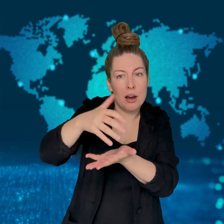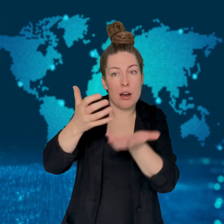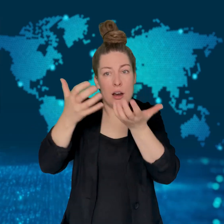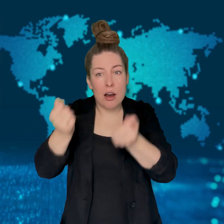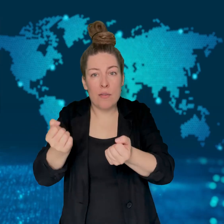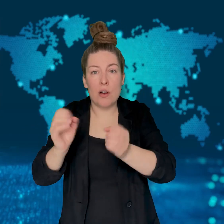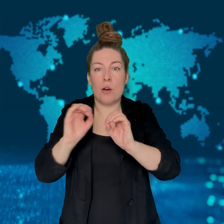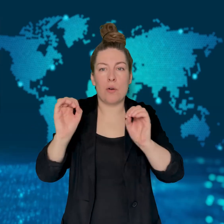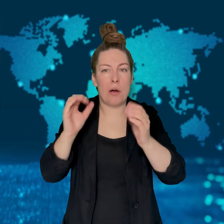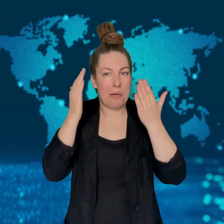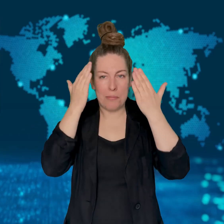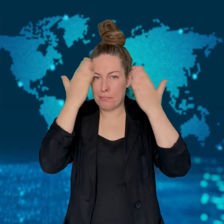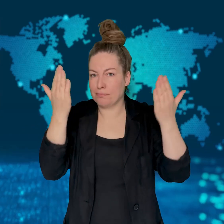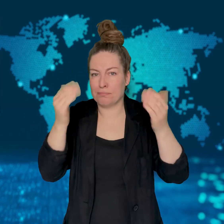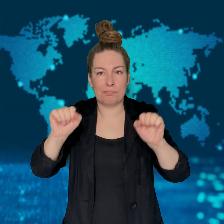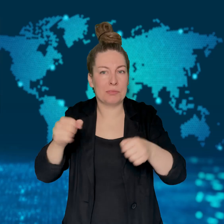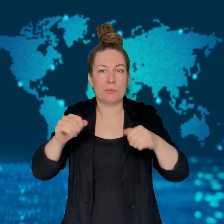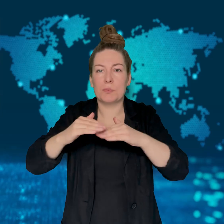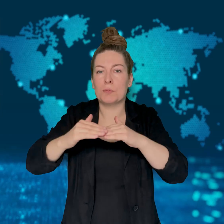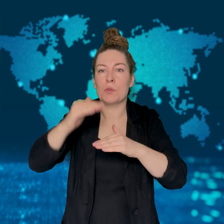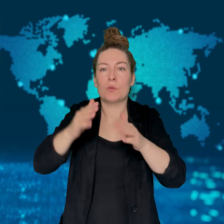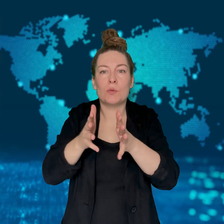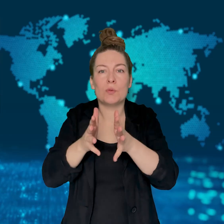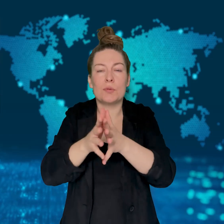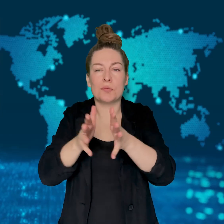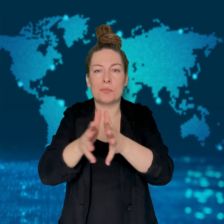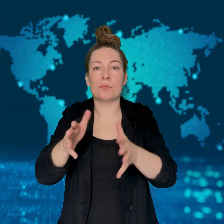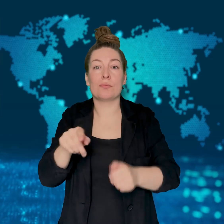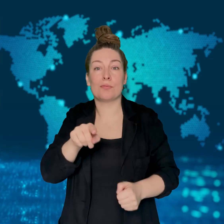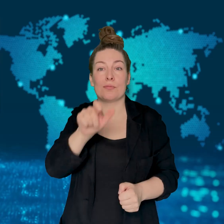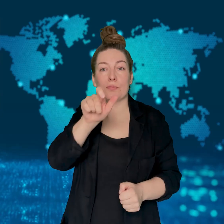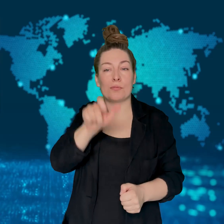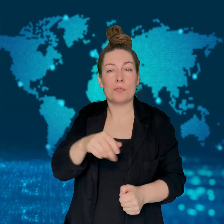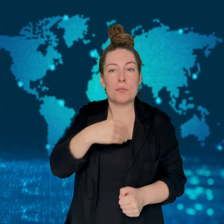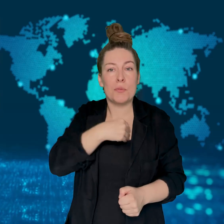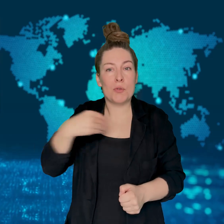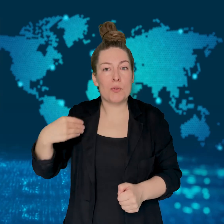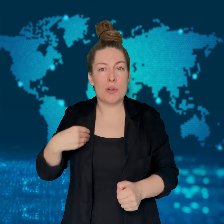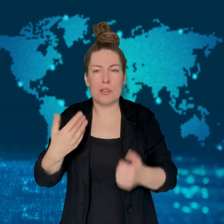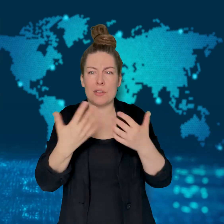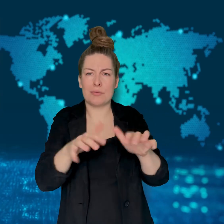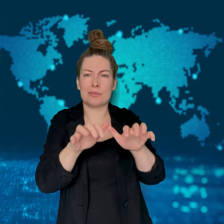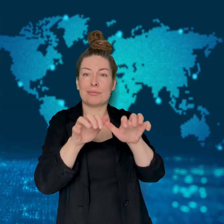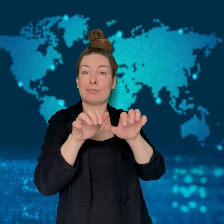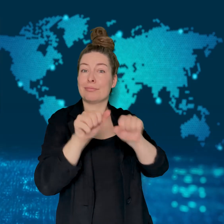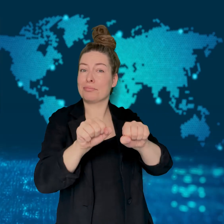in war efforts in Ukraine, but it is not yet known